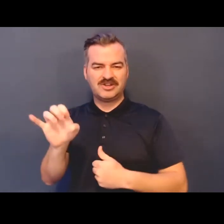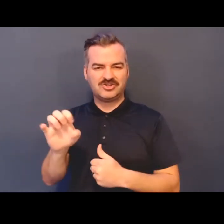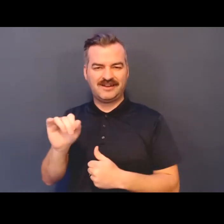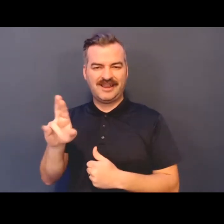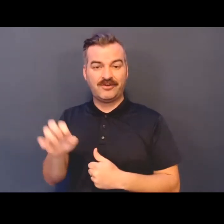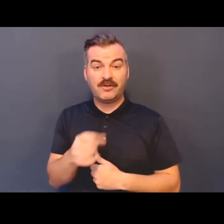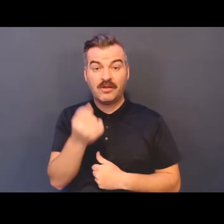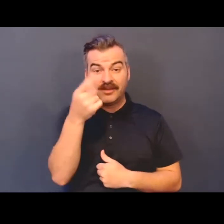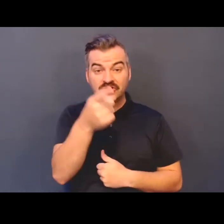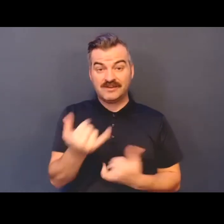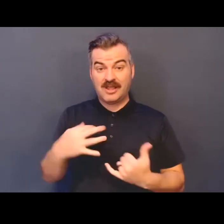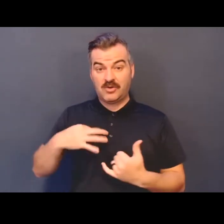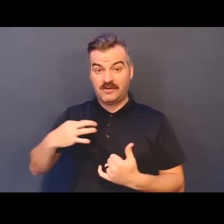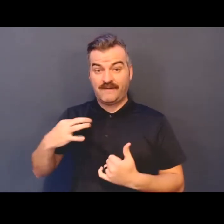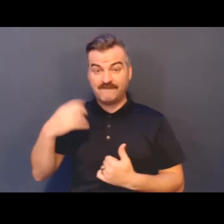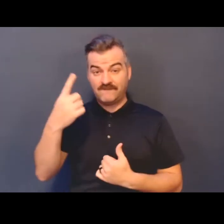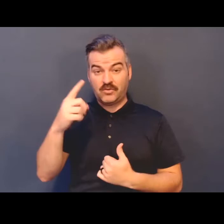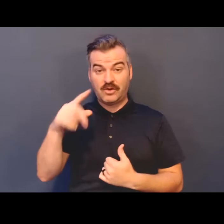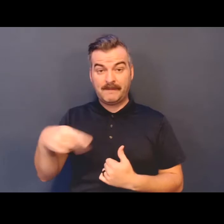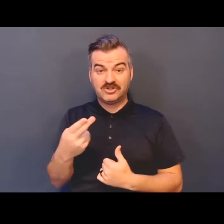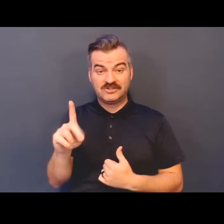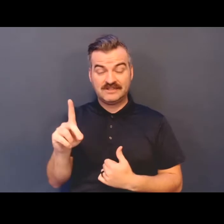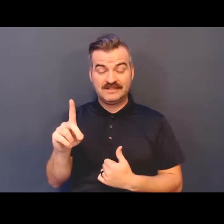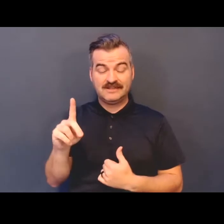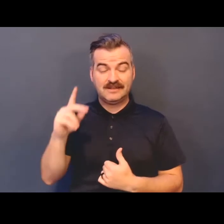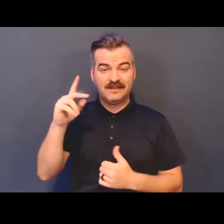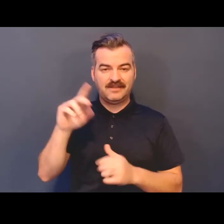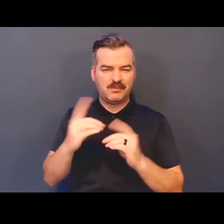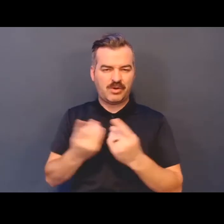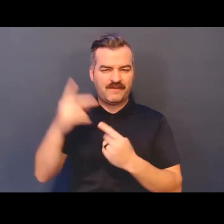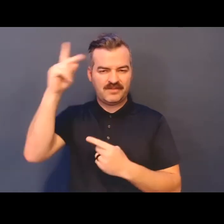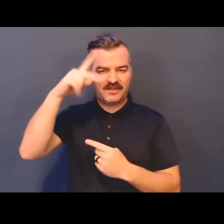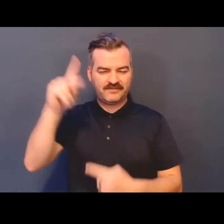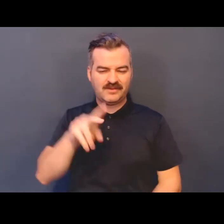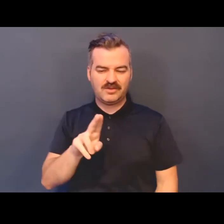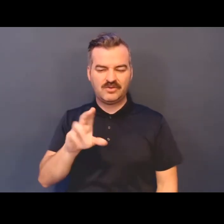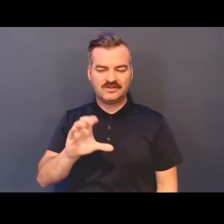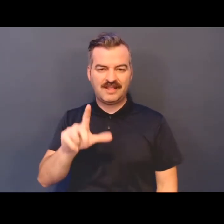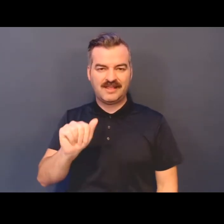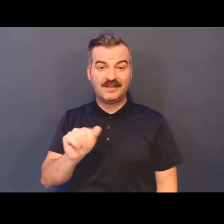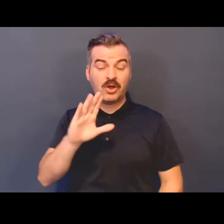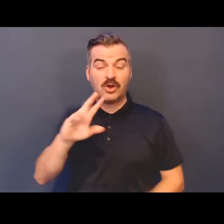in the Department of Philosophy at UCLA. 15:08:12 Her research focuses on intellectual